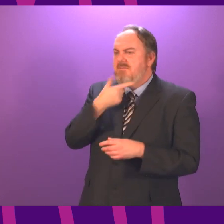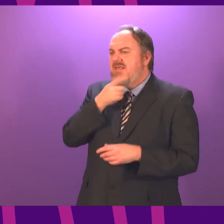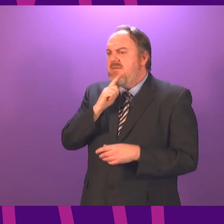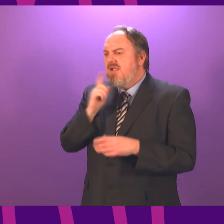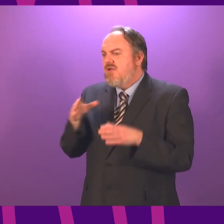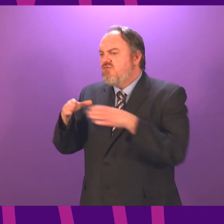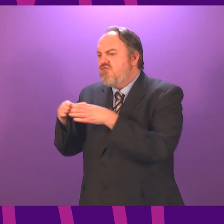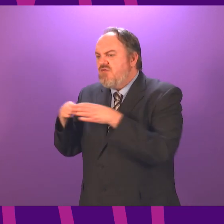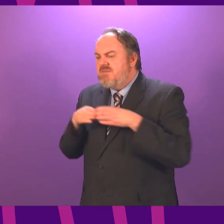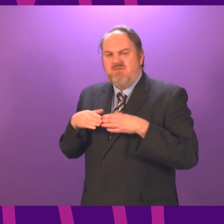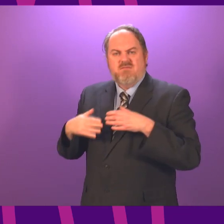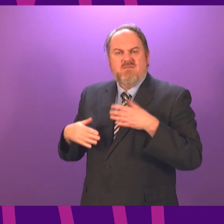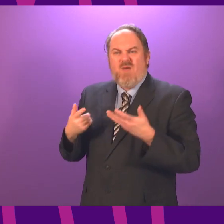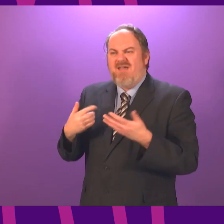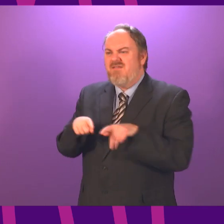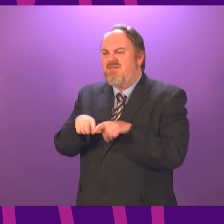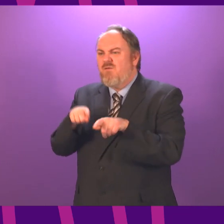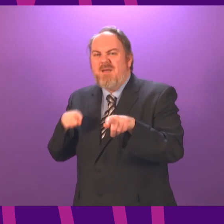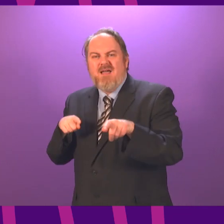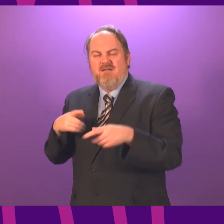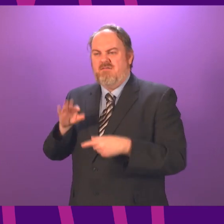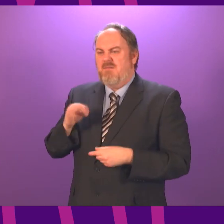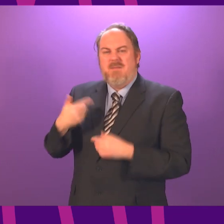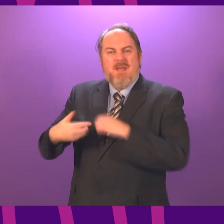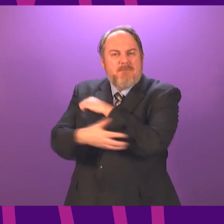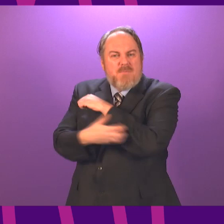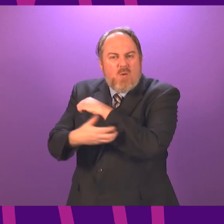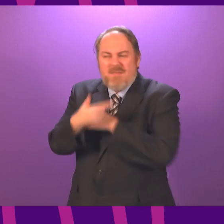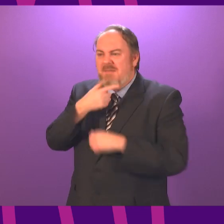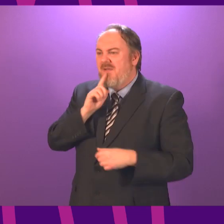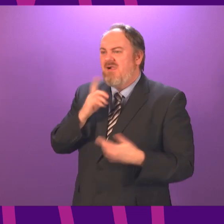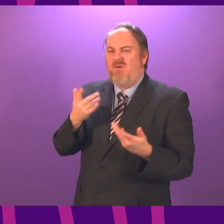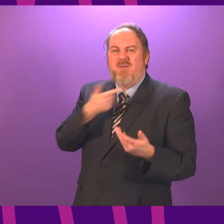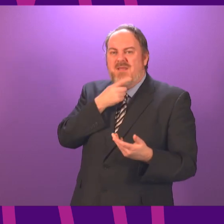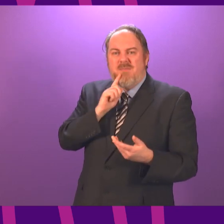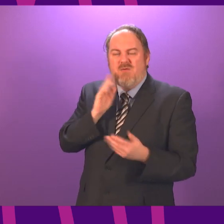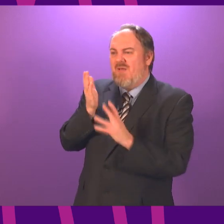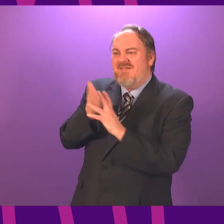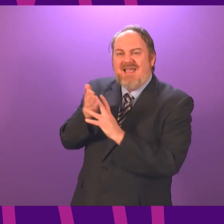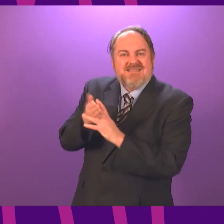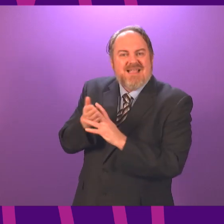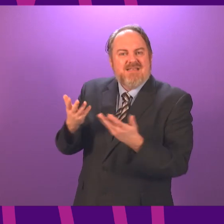in the way of people accessing public services or took away people’s civil liberties in